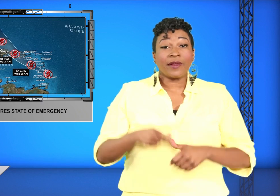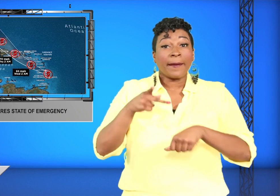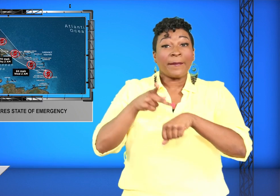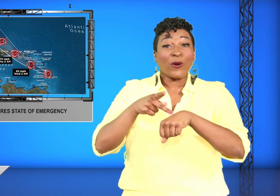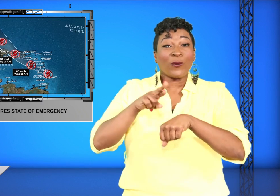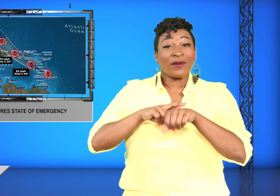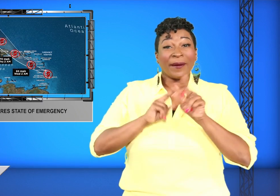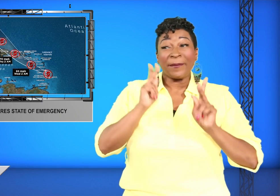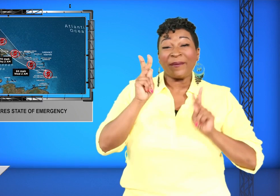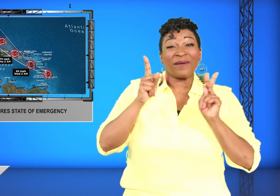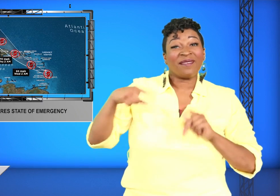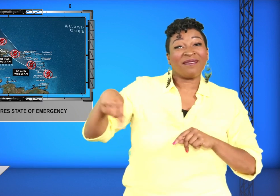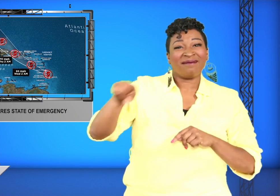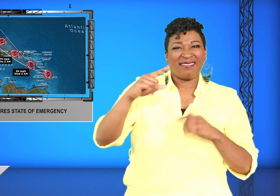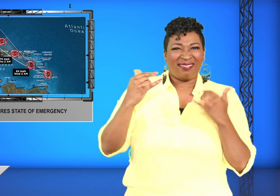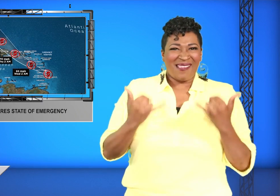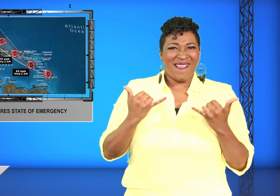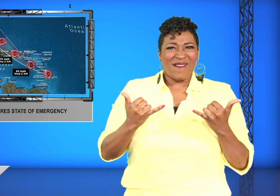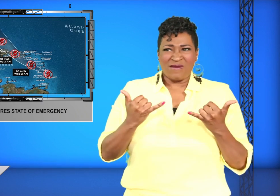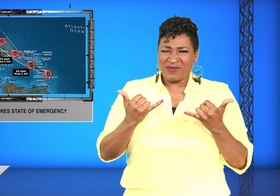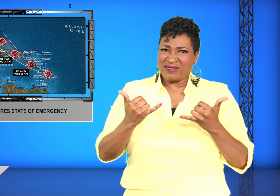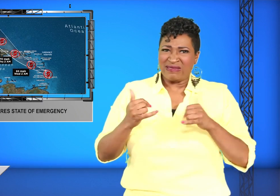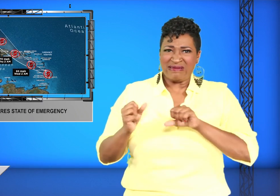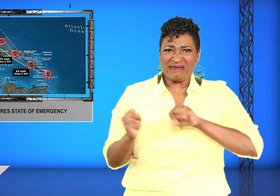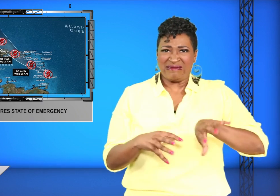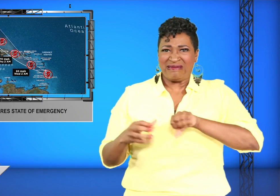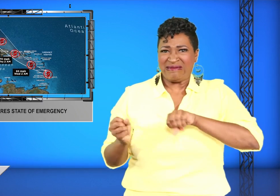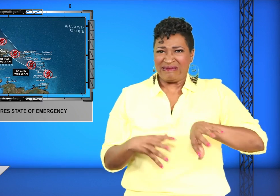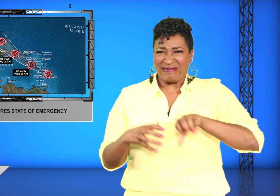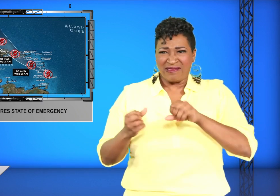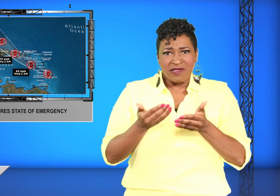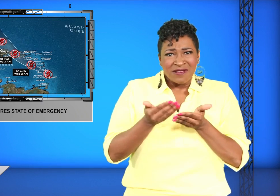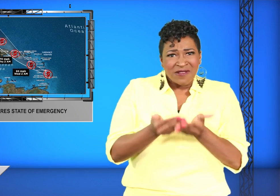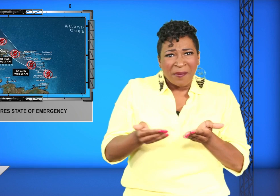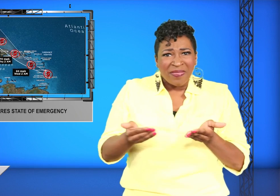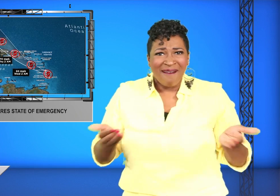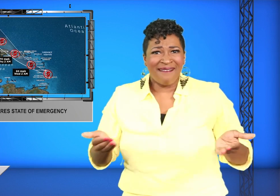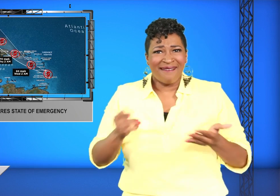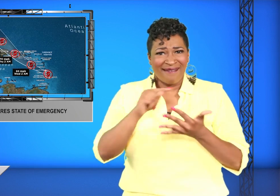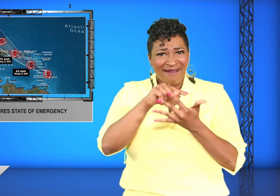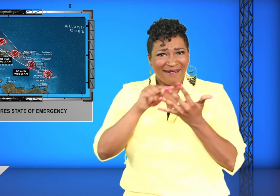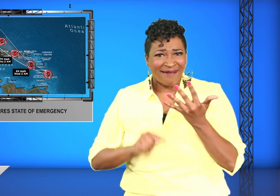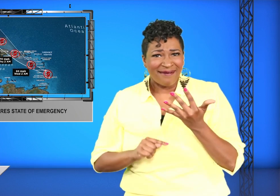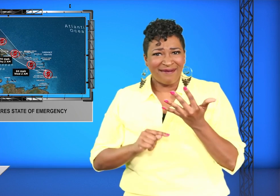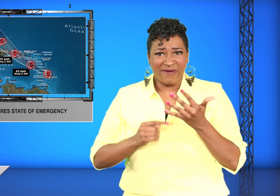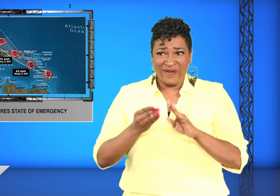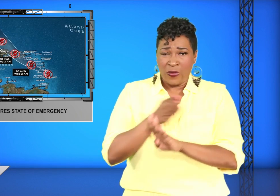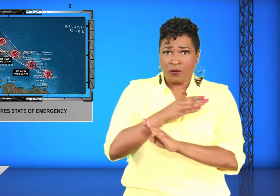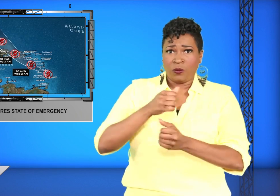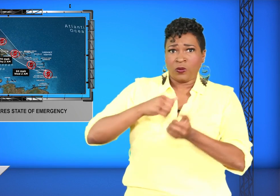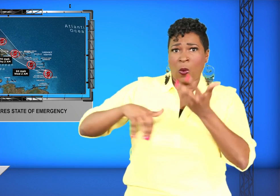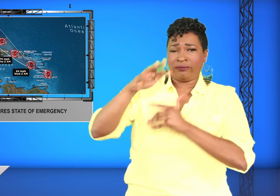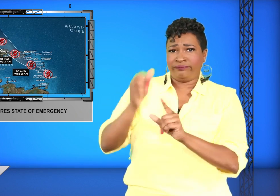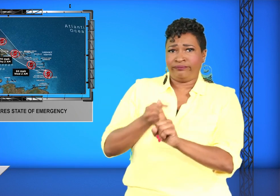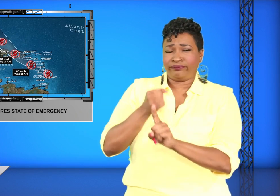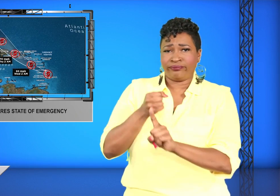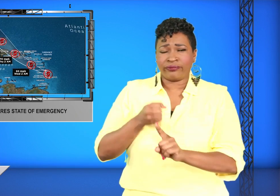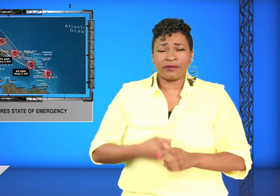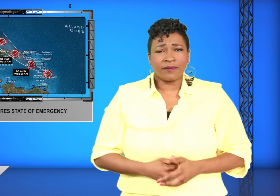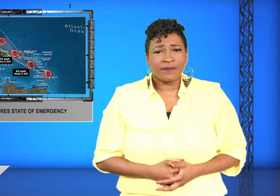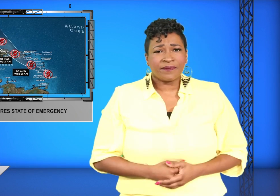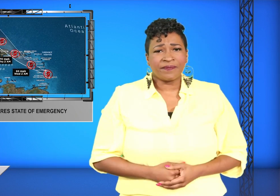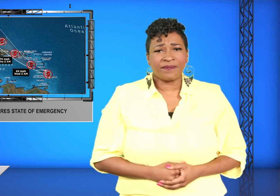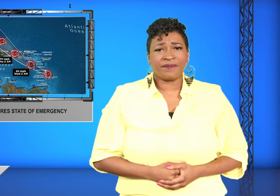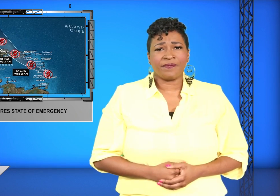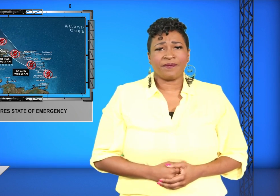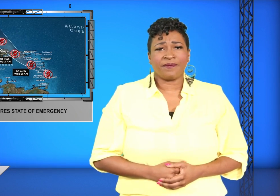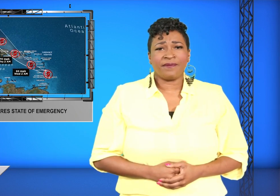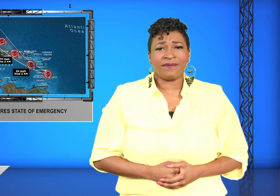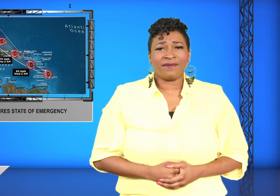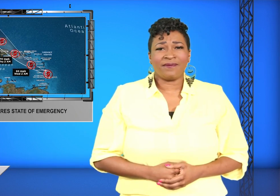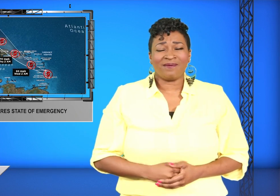Puerto Ricans are scrambling to stock up on supplies before the storm hits.